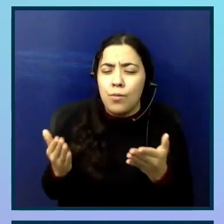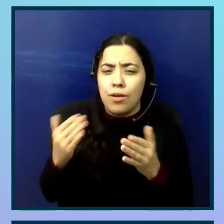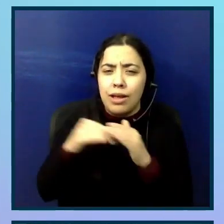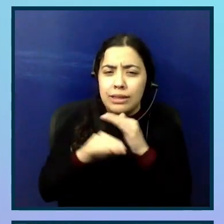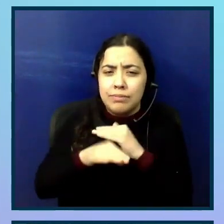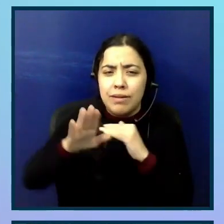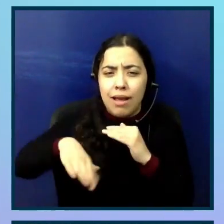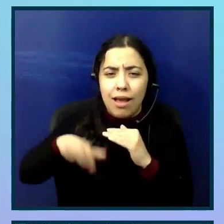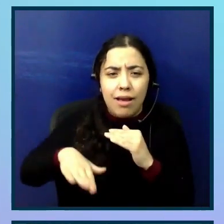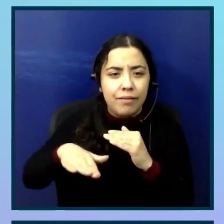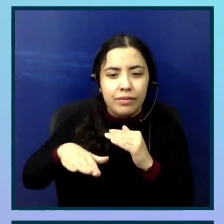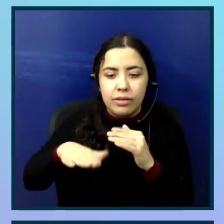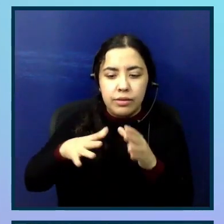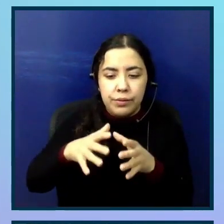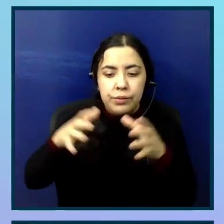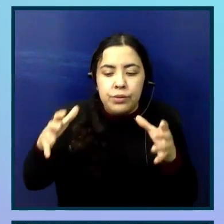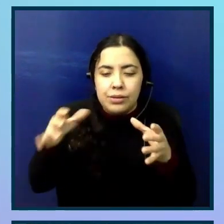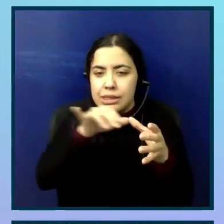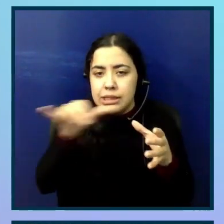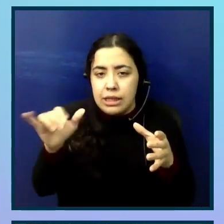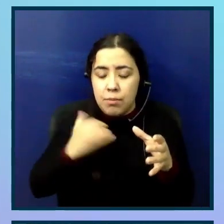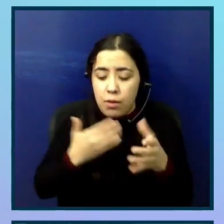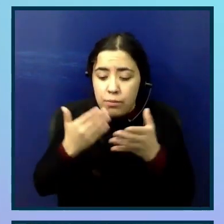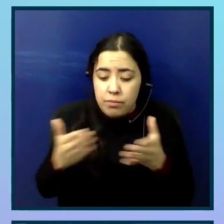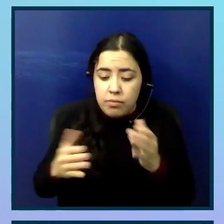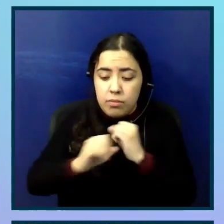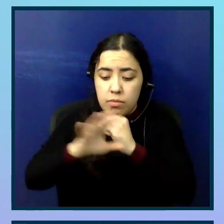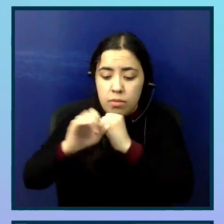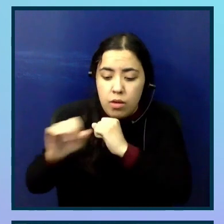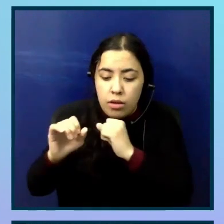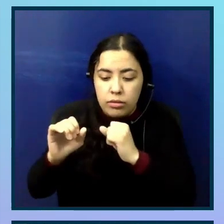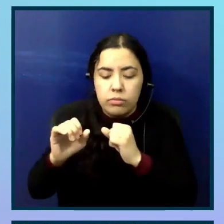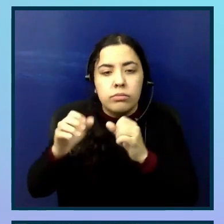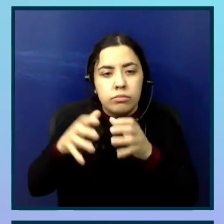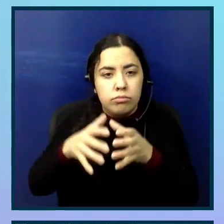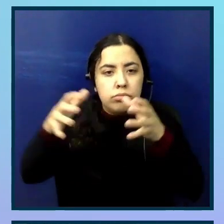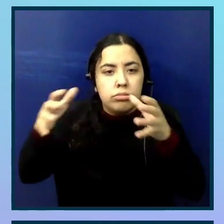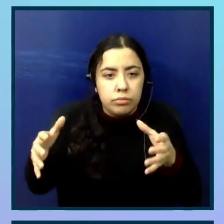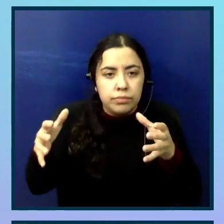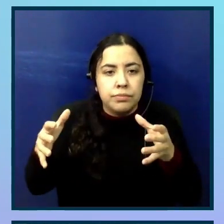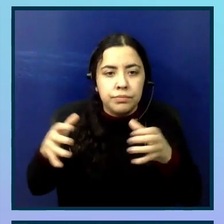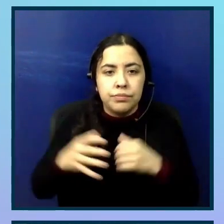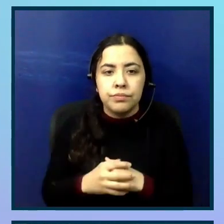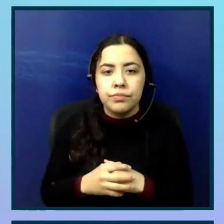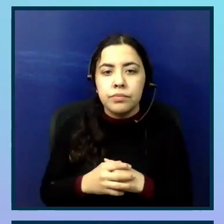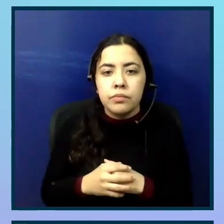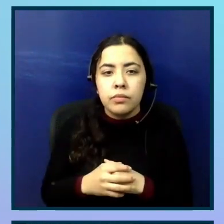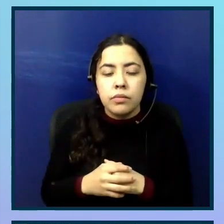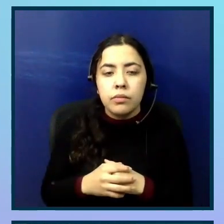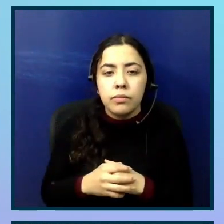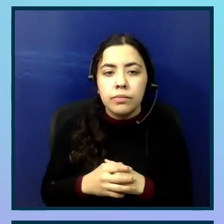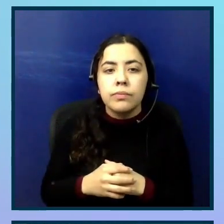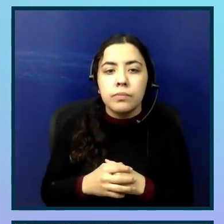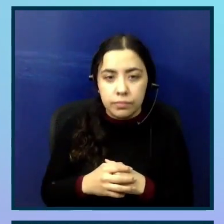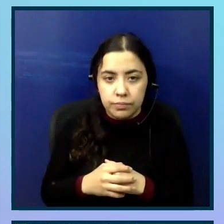as the product had scaled. It didn't match that scale and it resulted in us accruing a significant amount of accessibility debt.